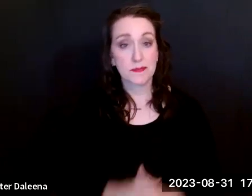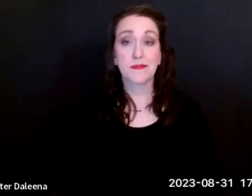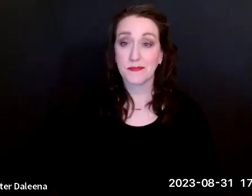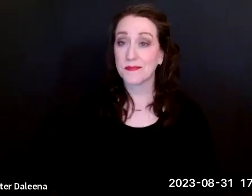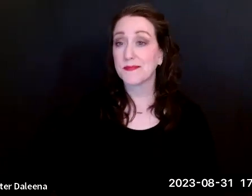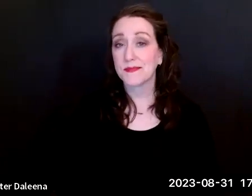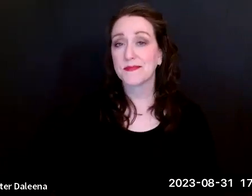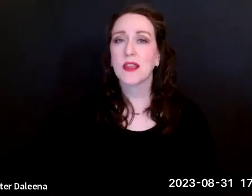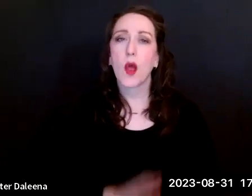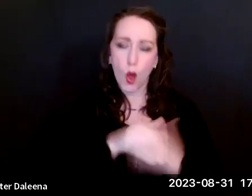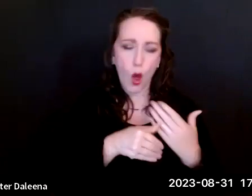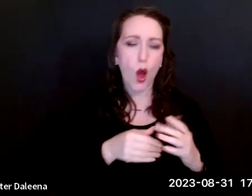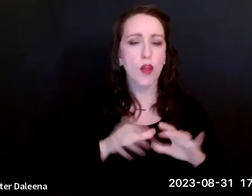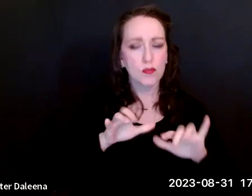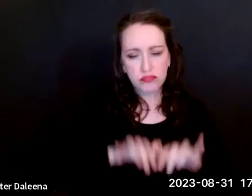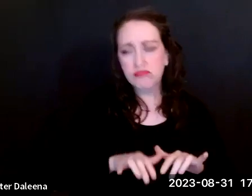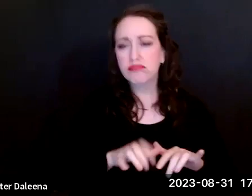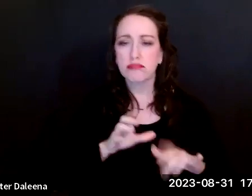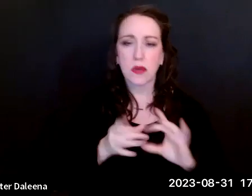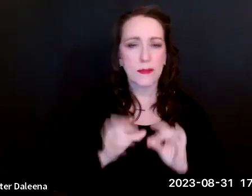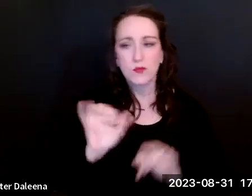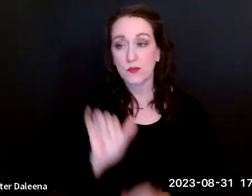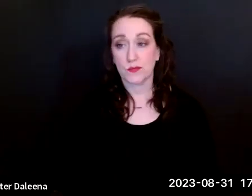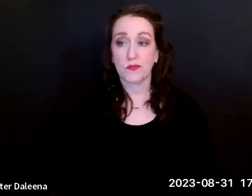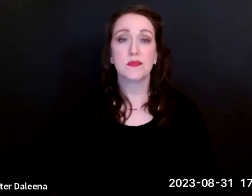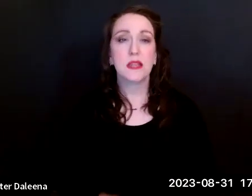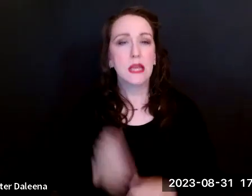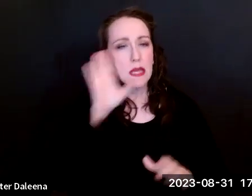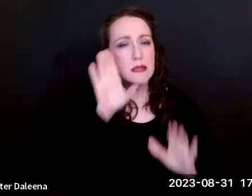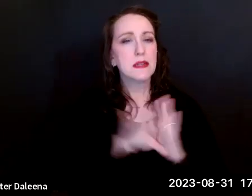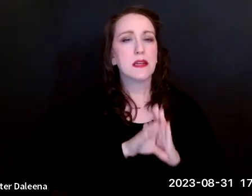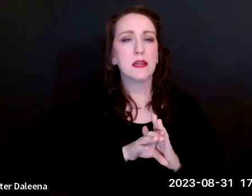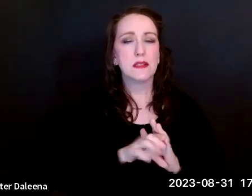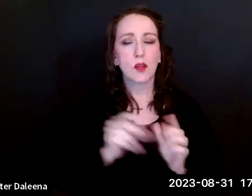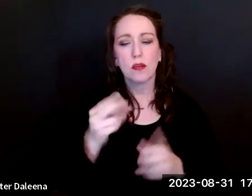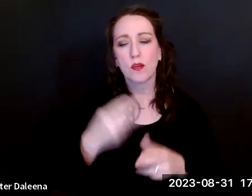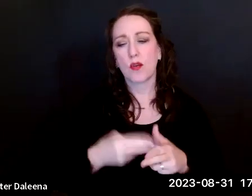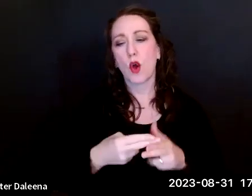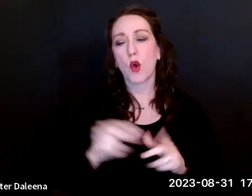and all the written comments that we received this image is called a word cloud we use qualitative